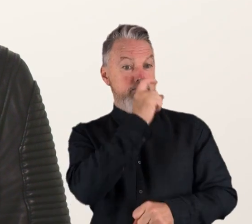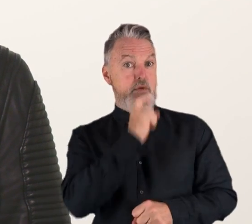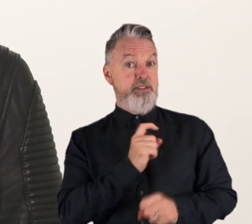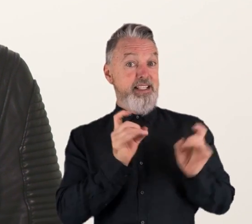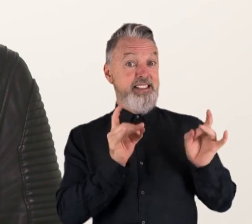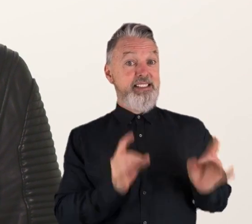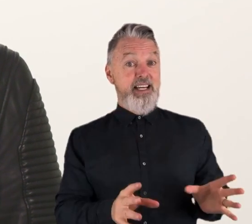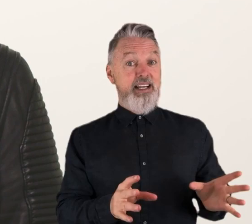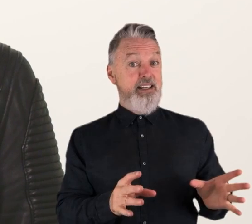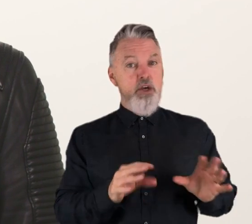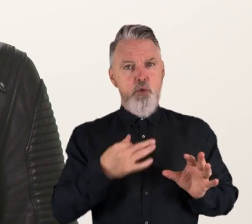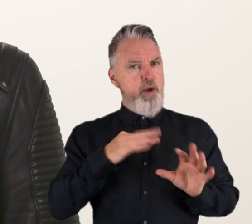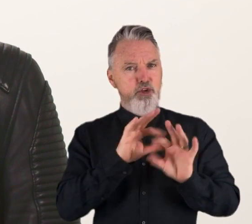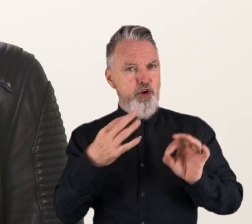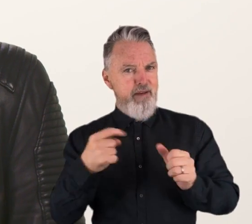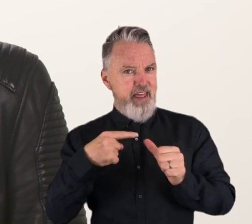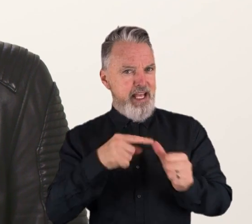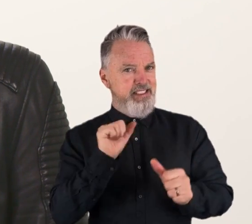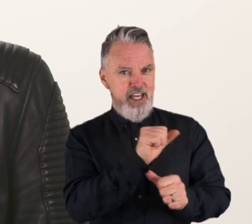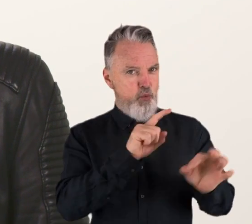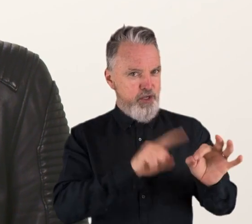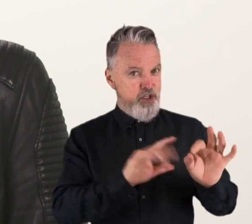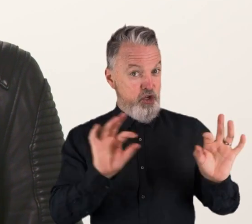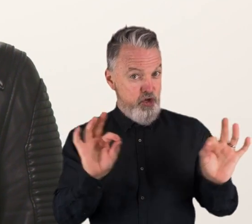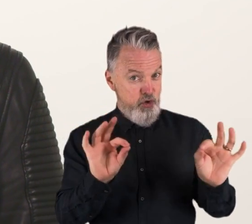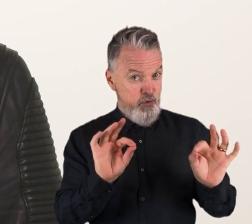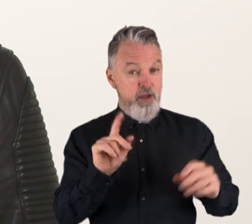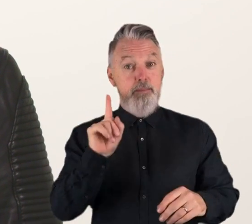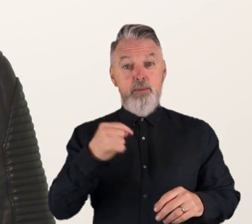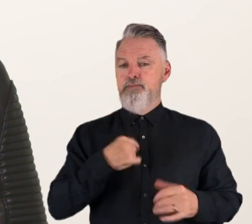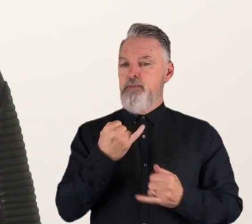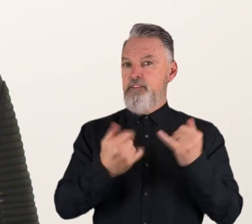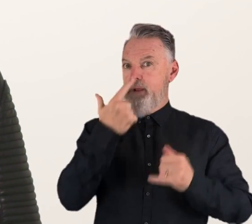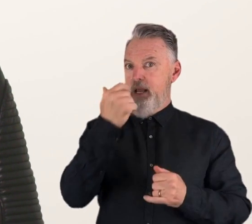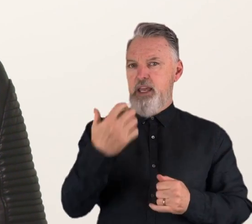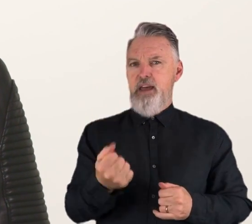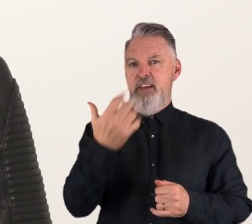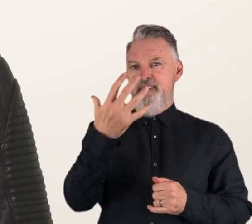to not have the answers to all their questions. We have been fortunate to have fifty expert mentors